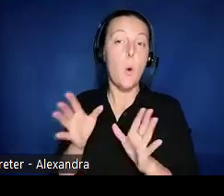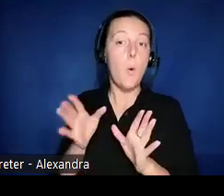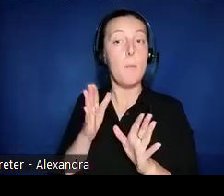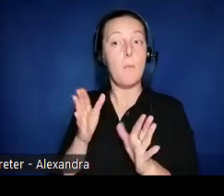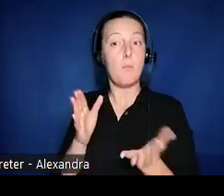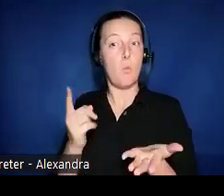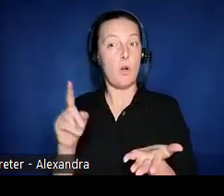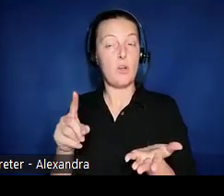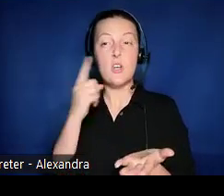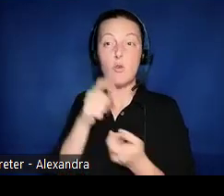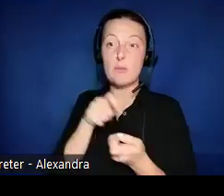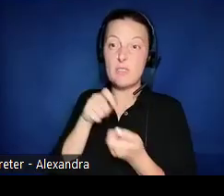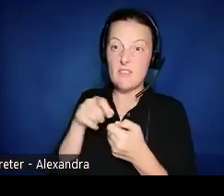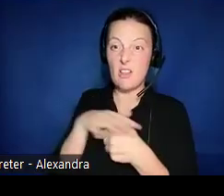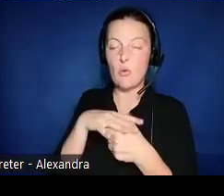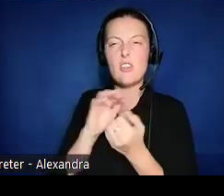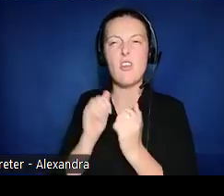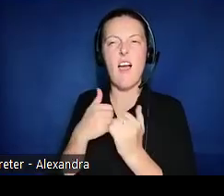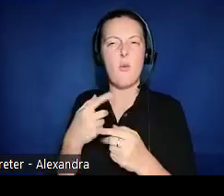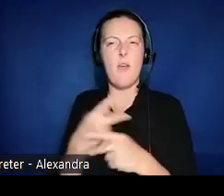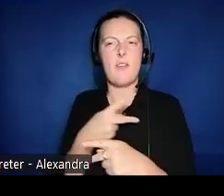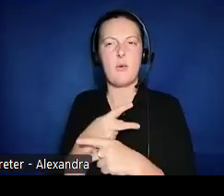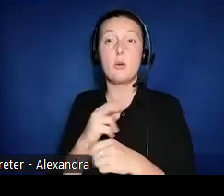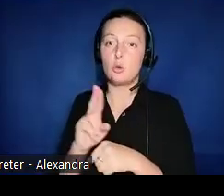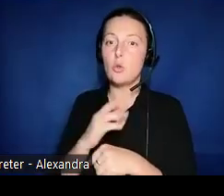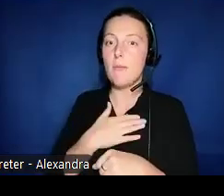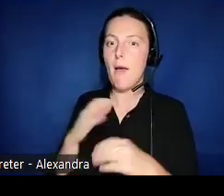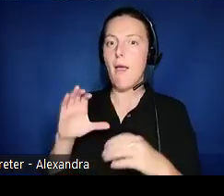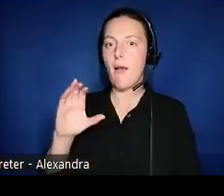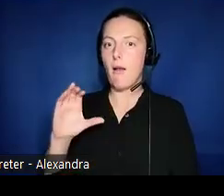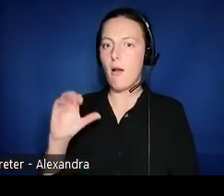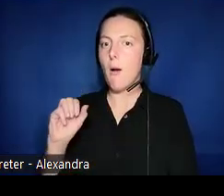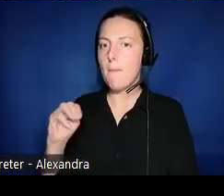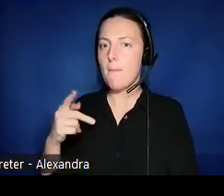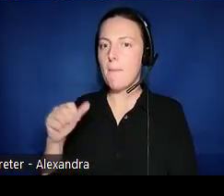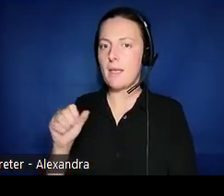how do I figure out using my compass how much I should adjust for? One of the things that William